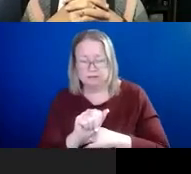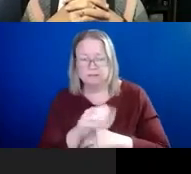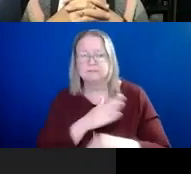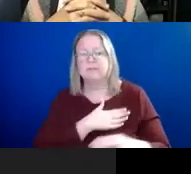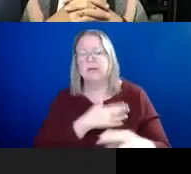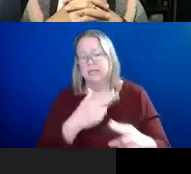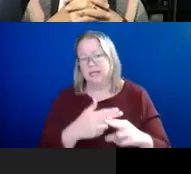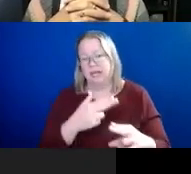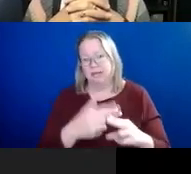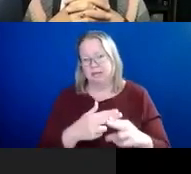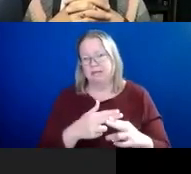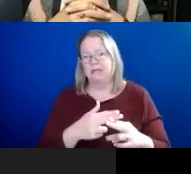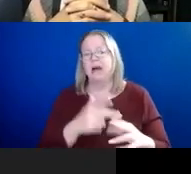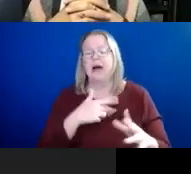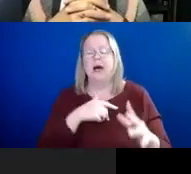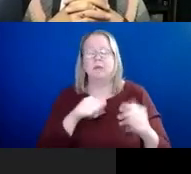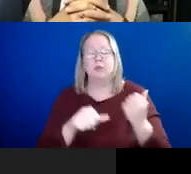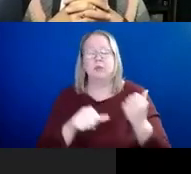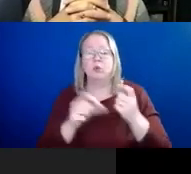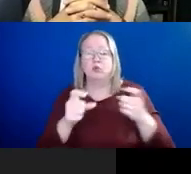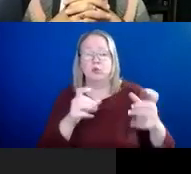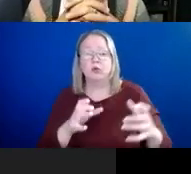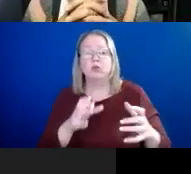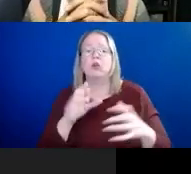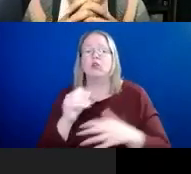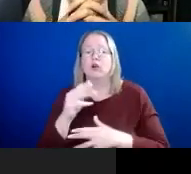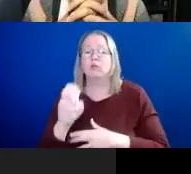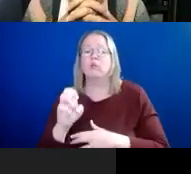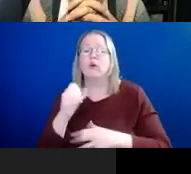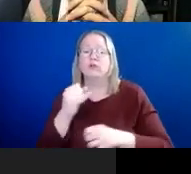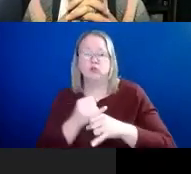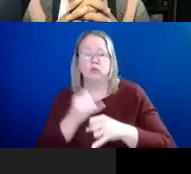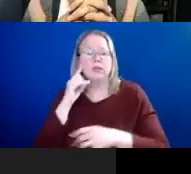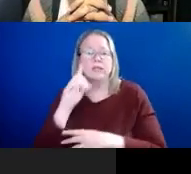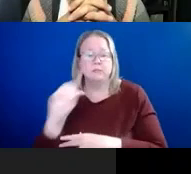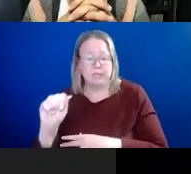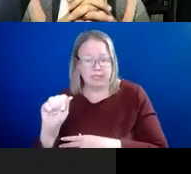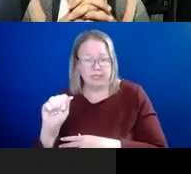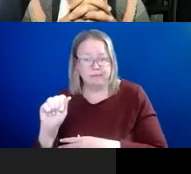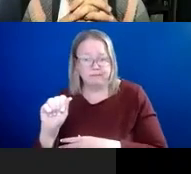I am the associate director 13:18:37 at the Longmore Institute on disability .